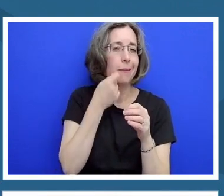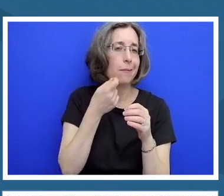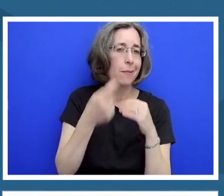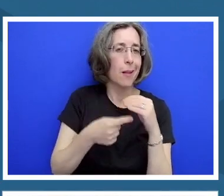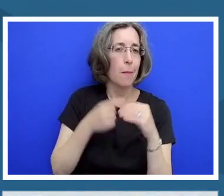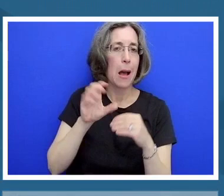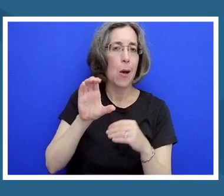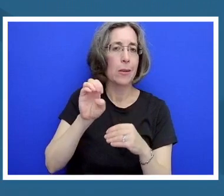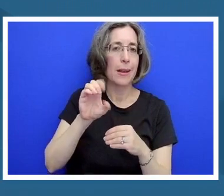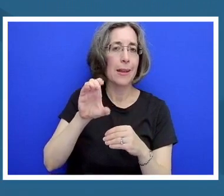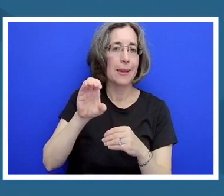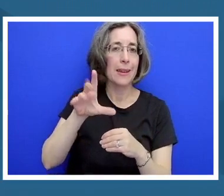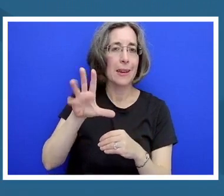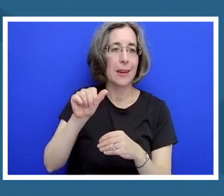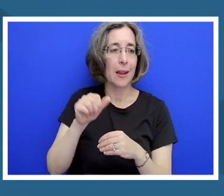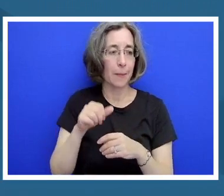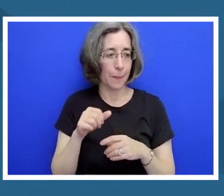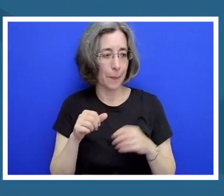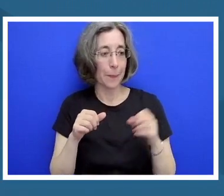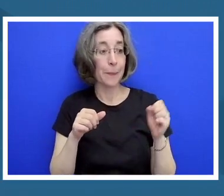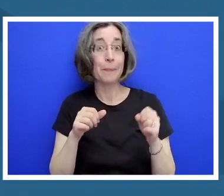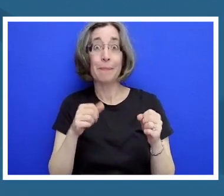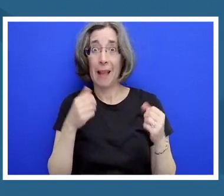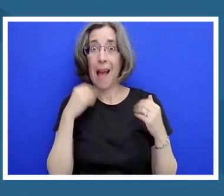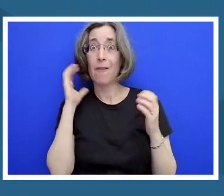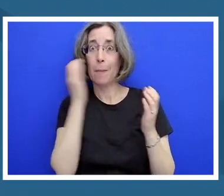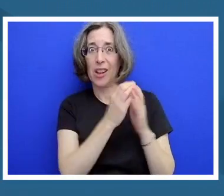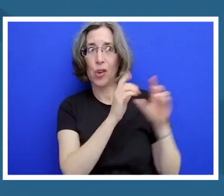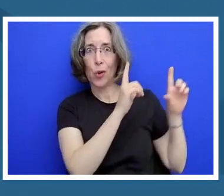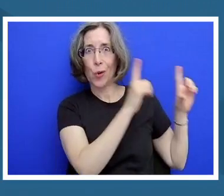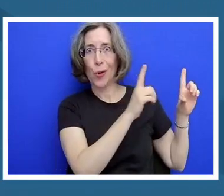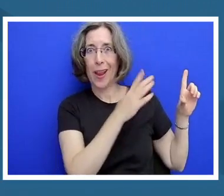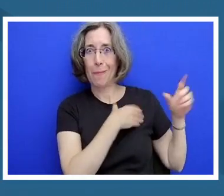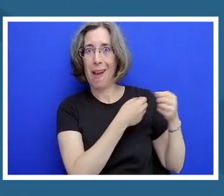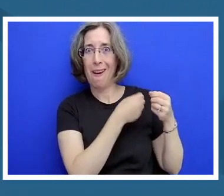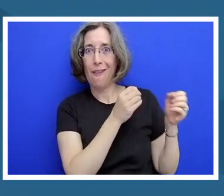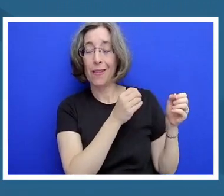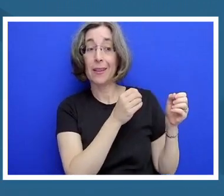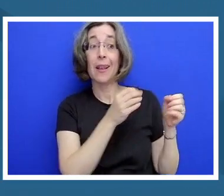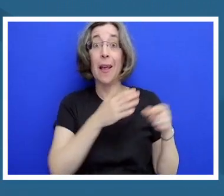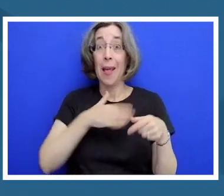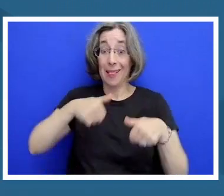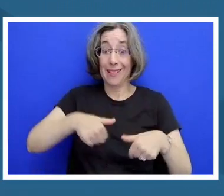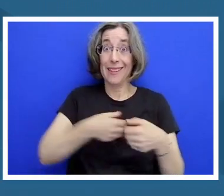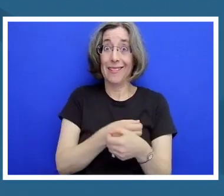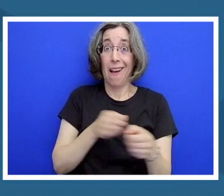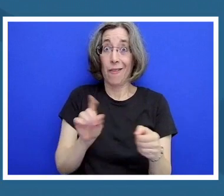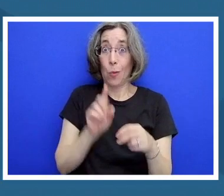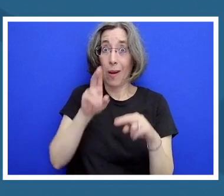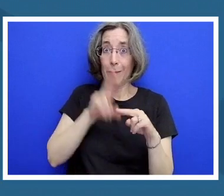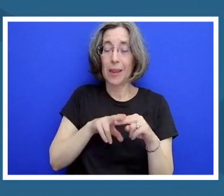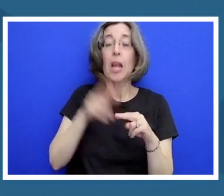office here and in fact the office i'm sitting in was cecilia payne's office